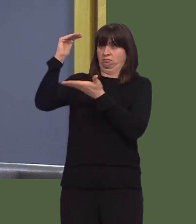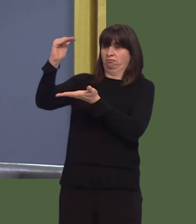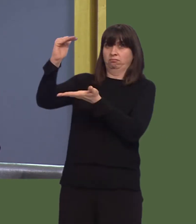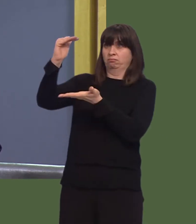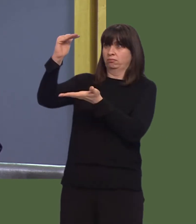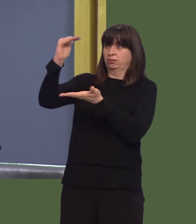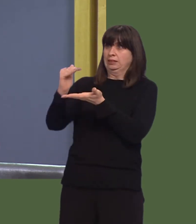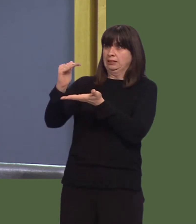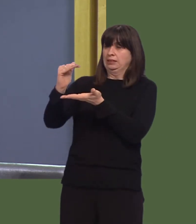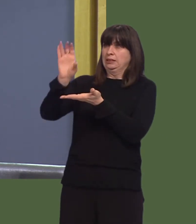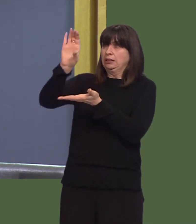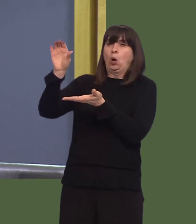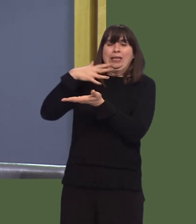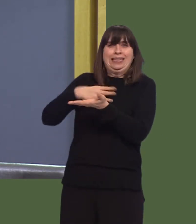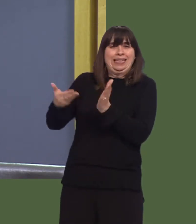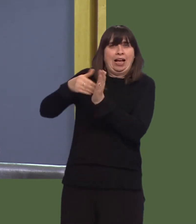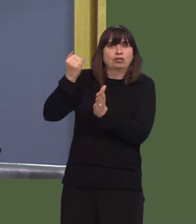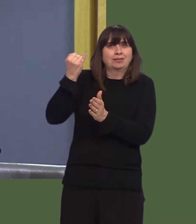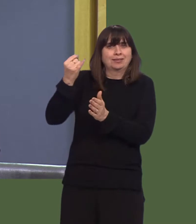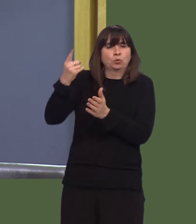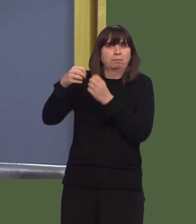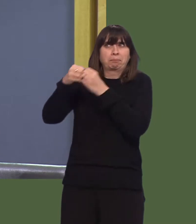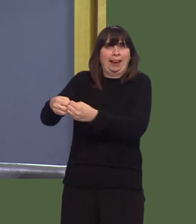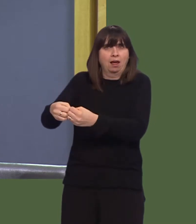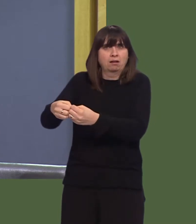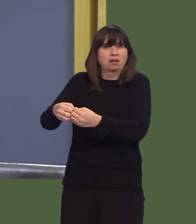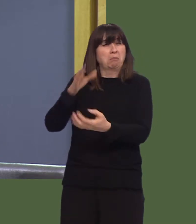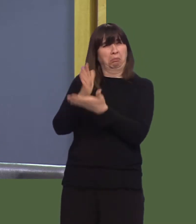However, more strike action is still on the table, with potential disruption to exams,